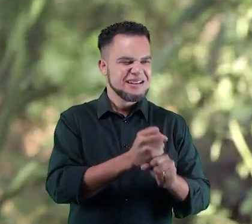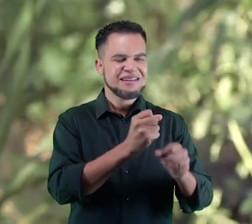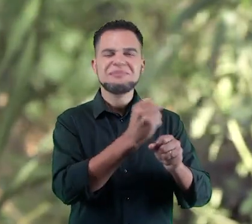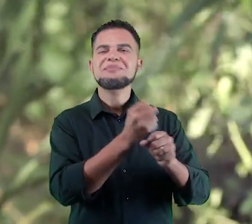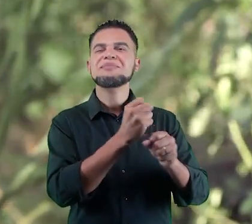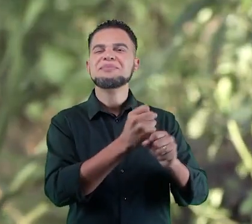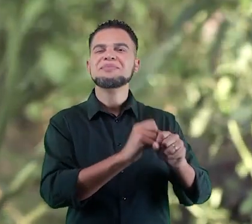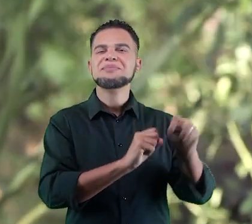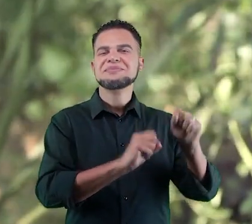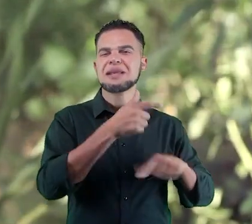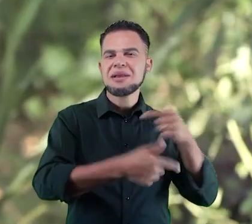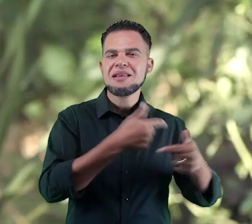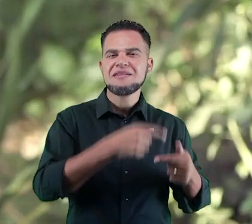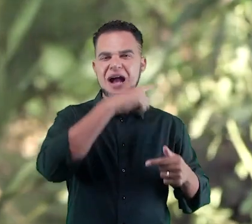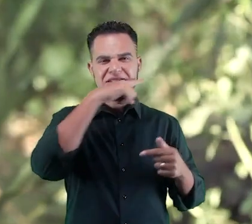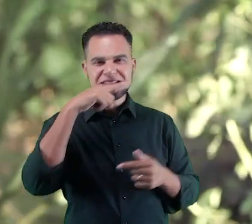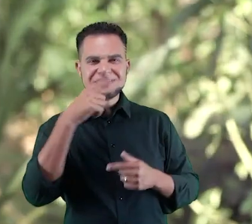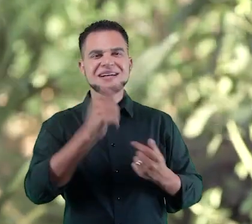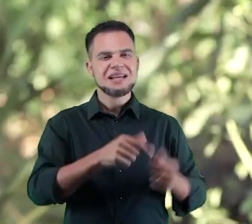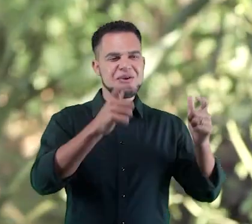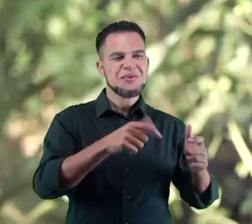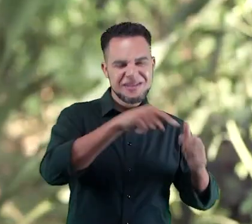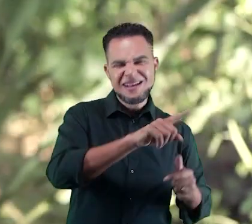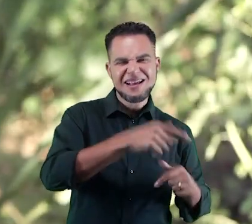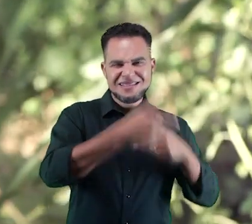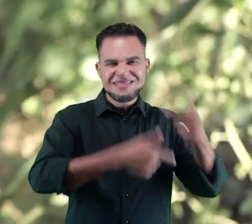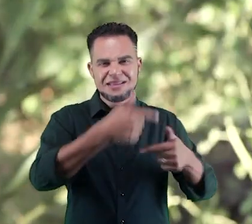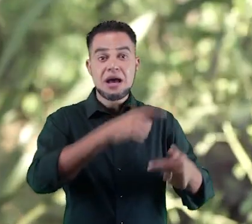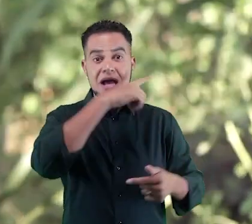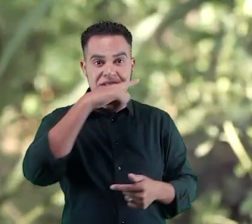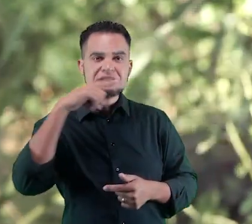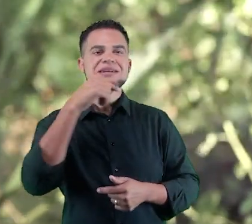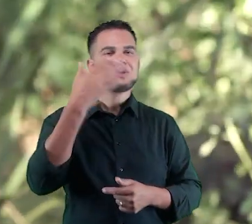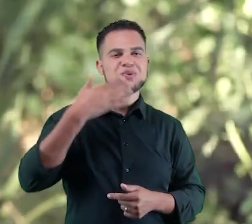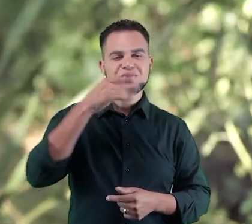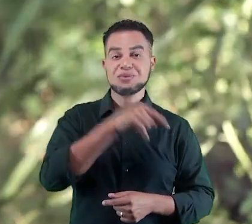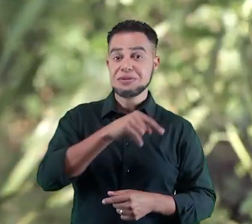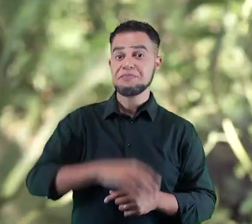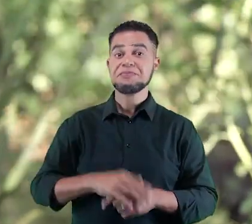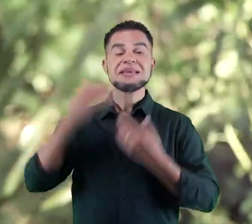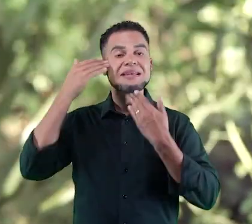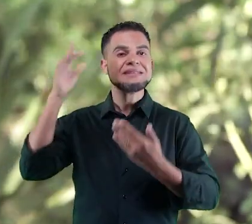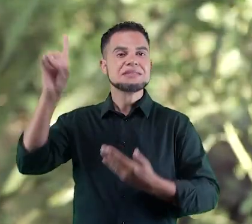I was born in Palmares. The factory is part of the city of Palmares. And, thank God, I have this